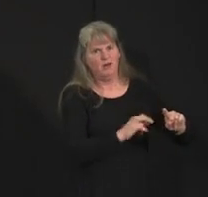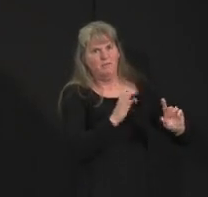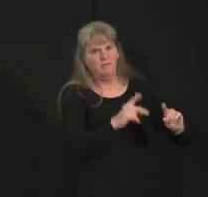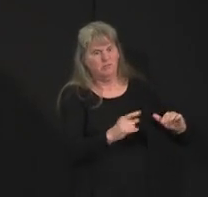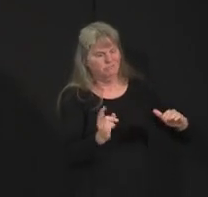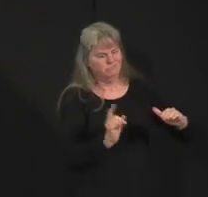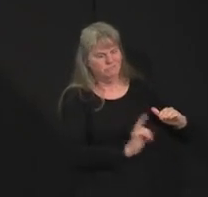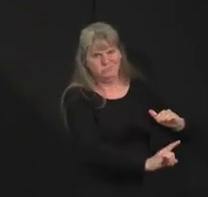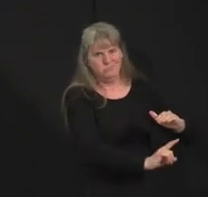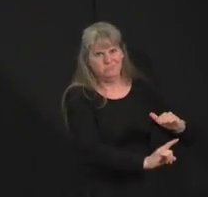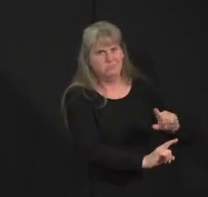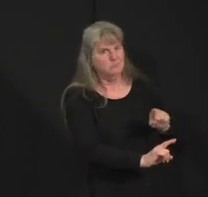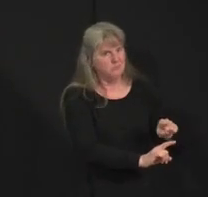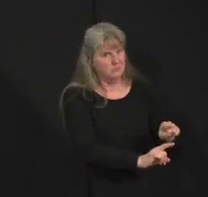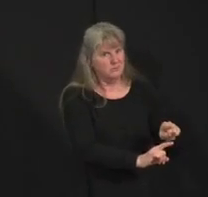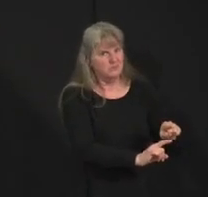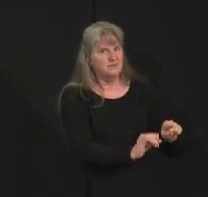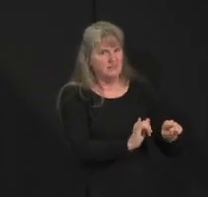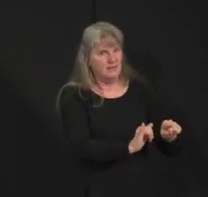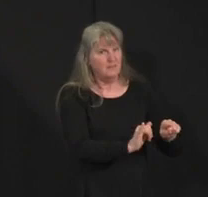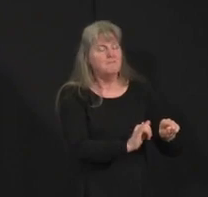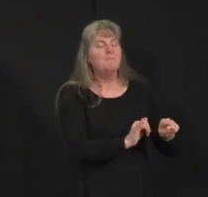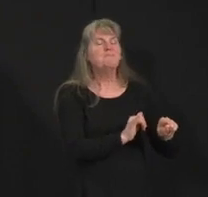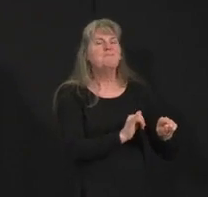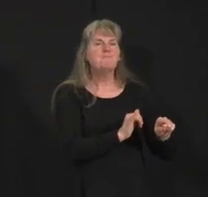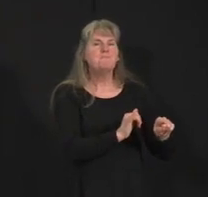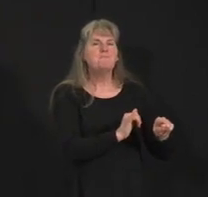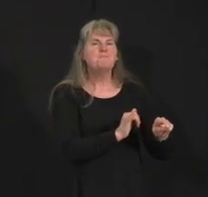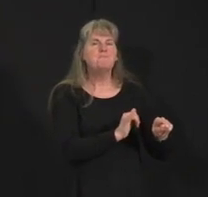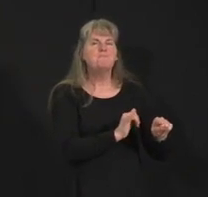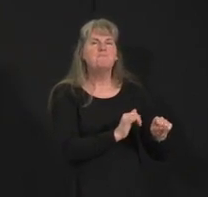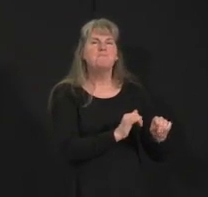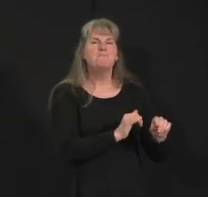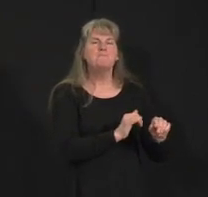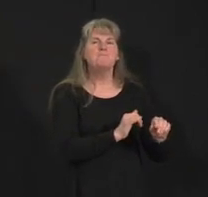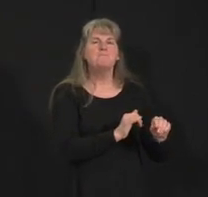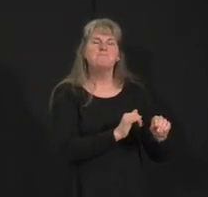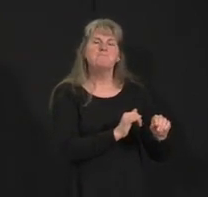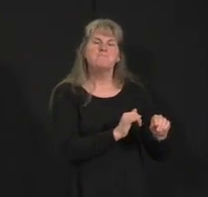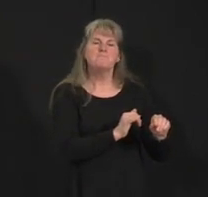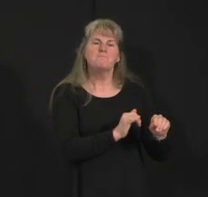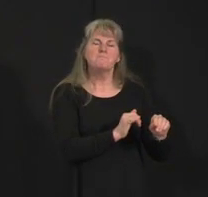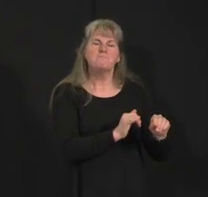throughout the periods of the